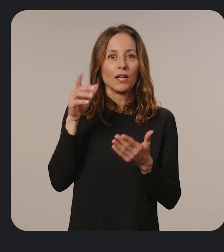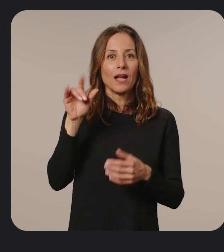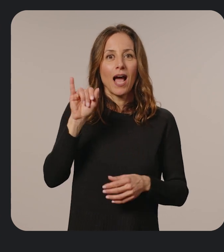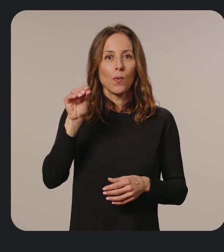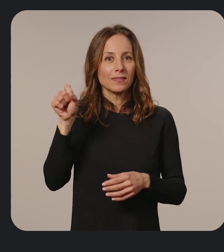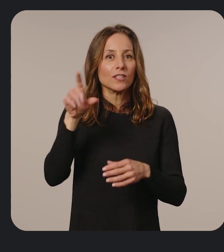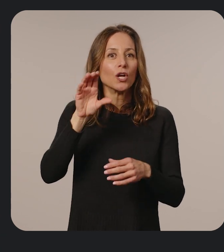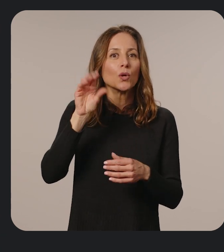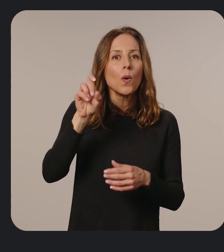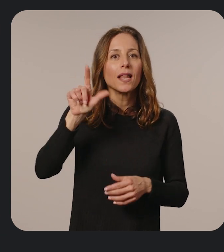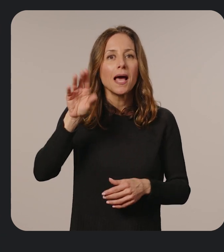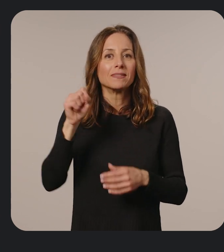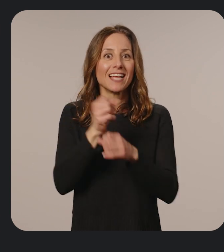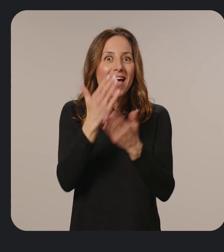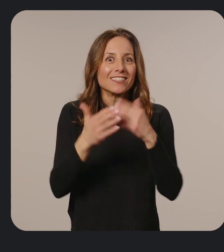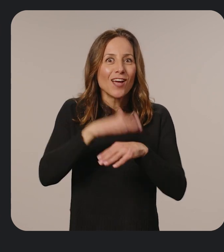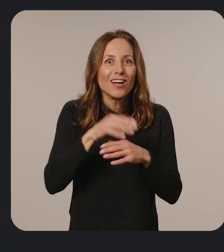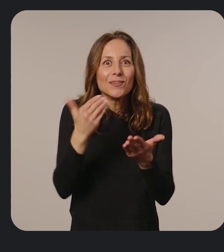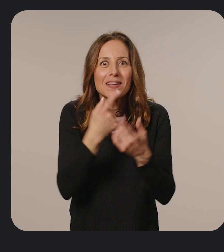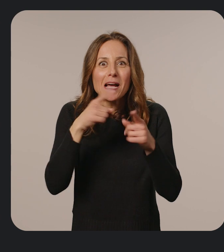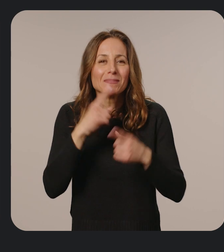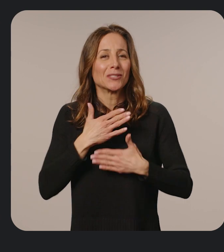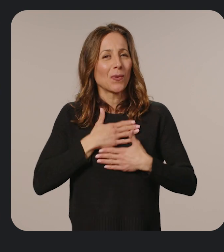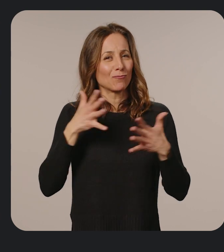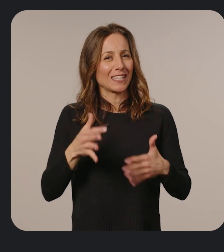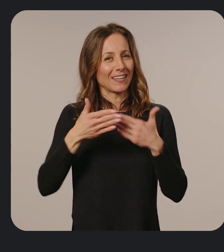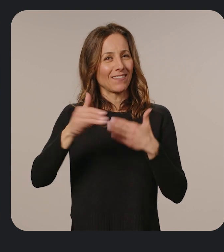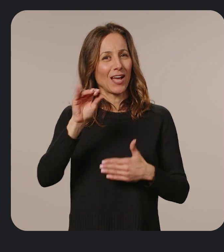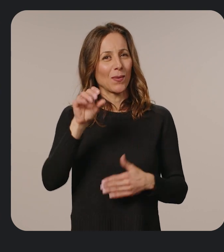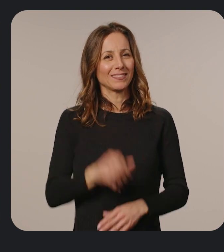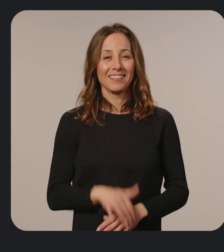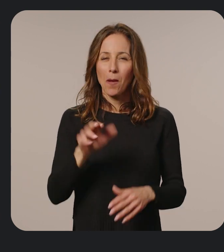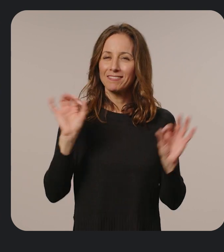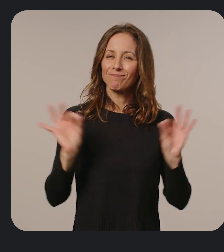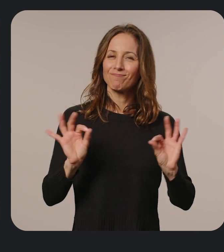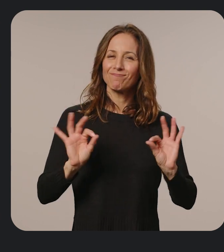at I/O to get your hands on these new announcements. Enjoy the rest of I/O. That was a piece of cake.